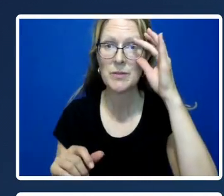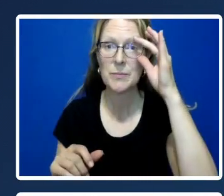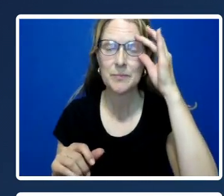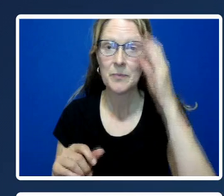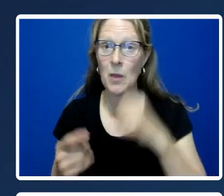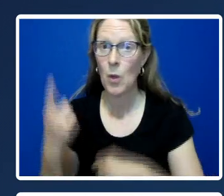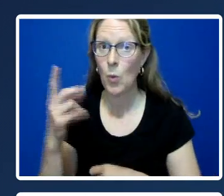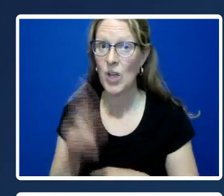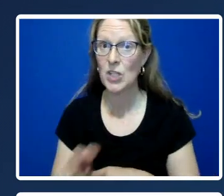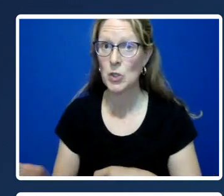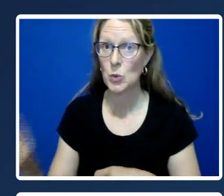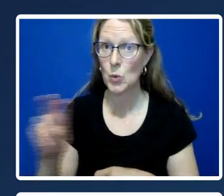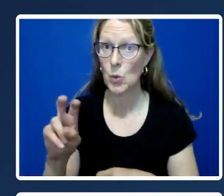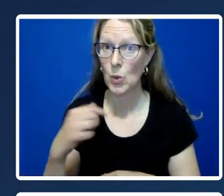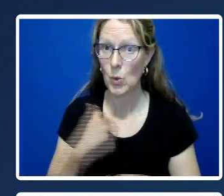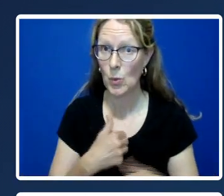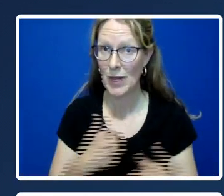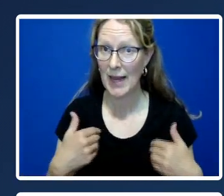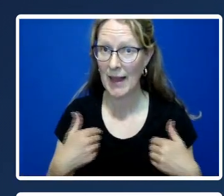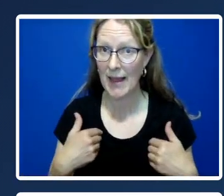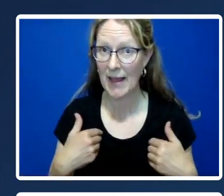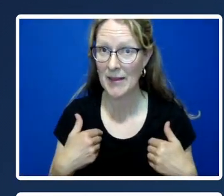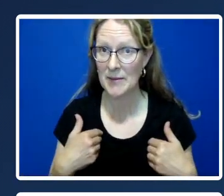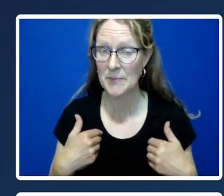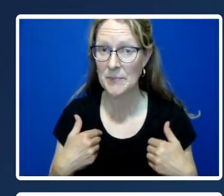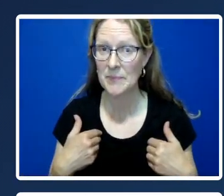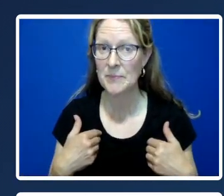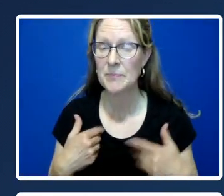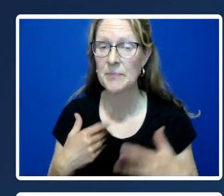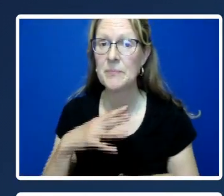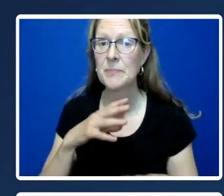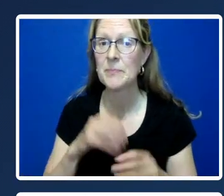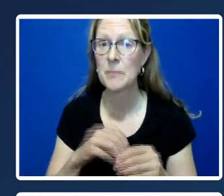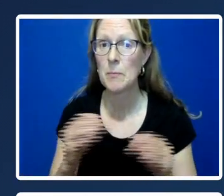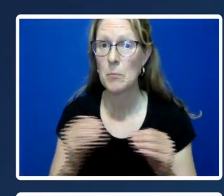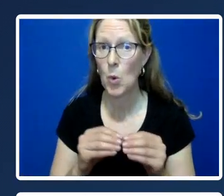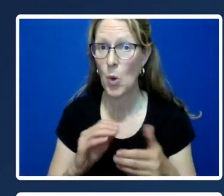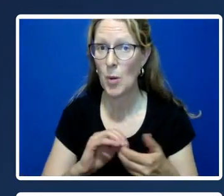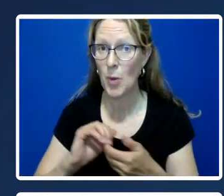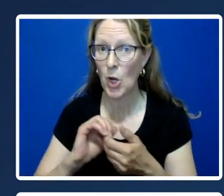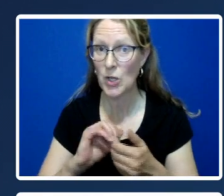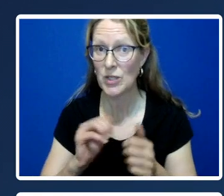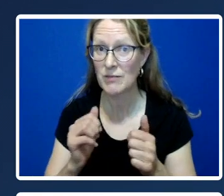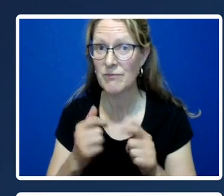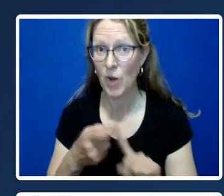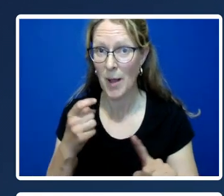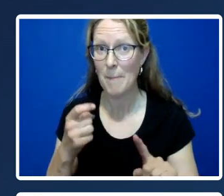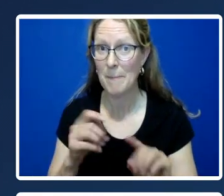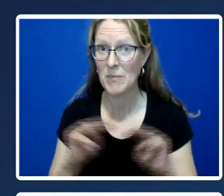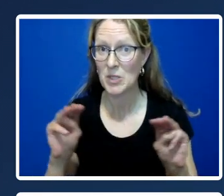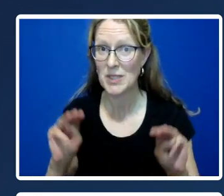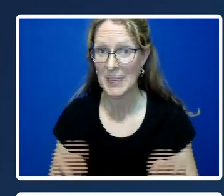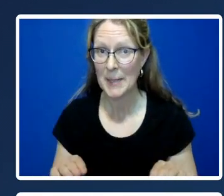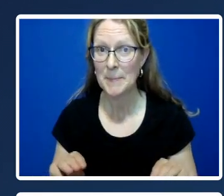more partners from the actual Anacostia Community Museum who are activators. They're a powerhouse